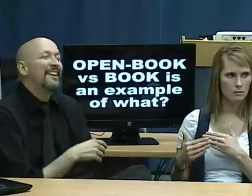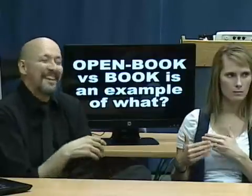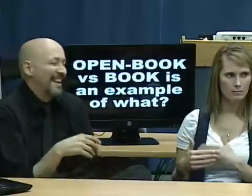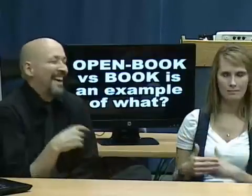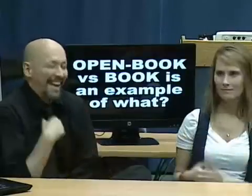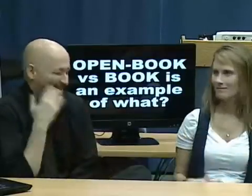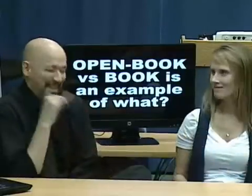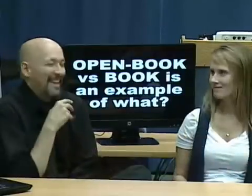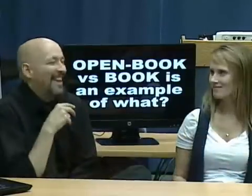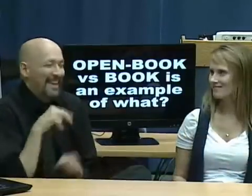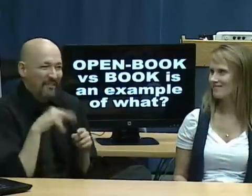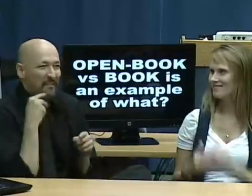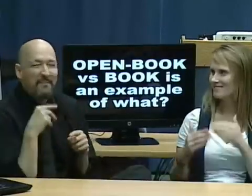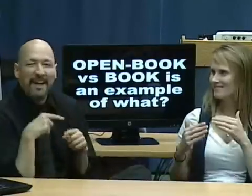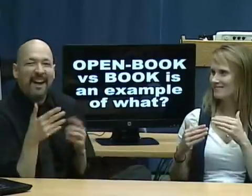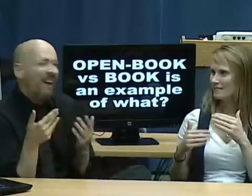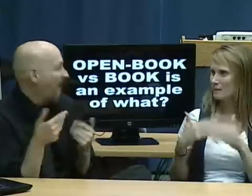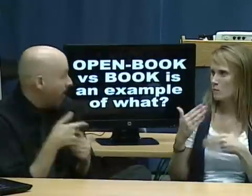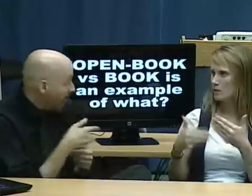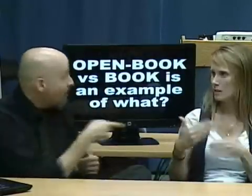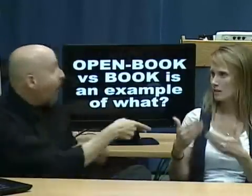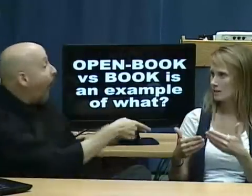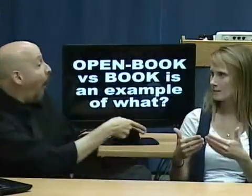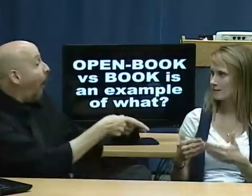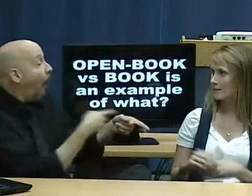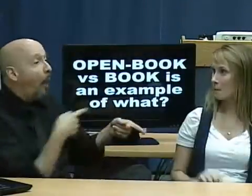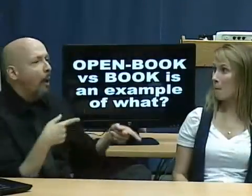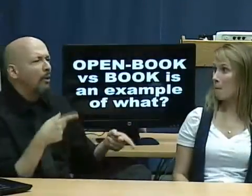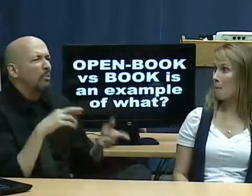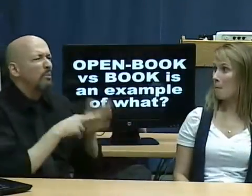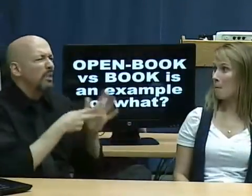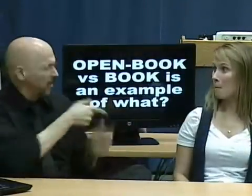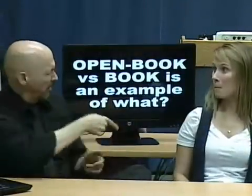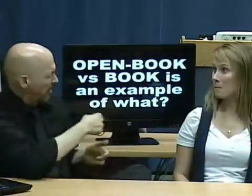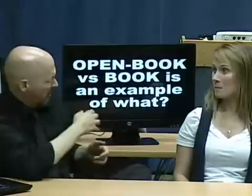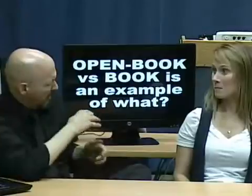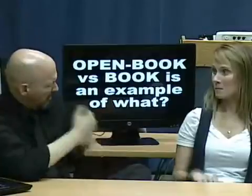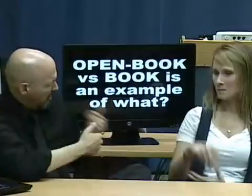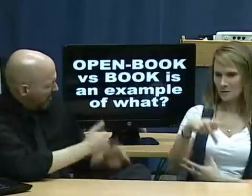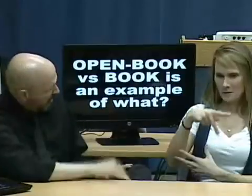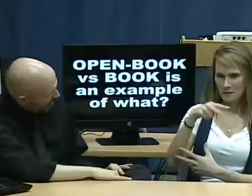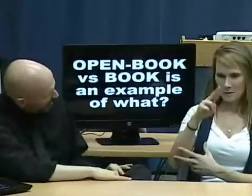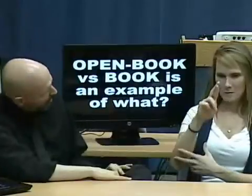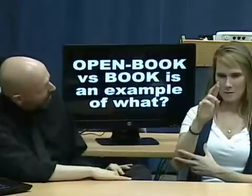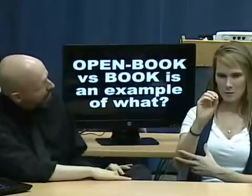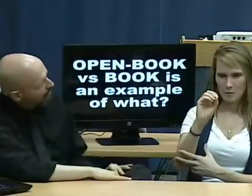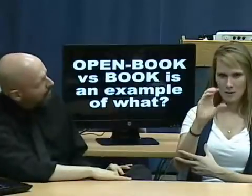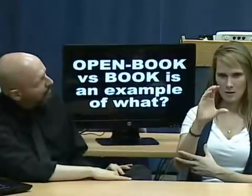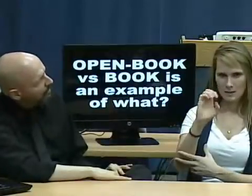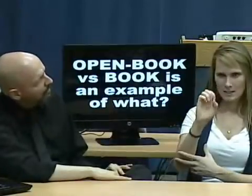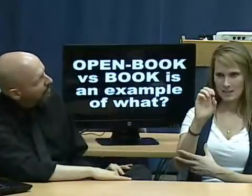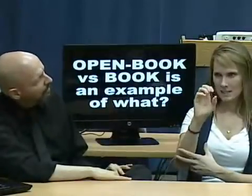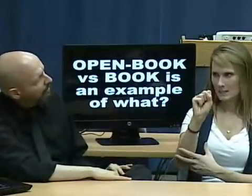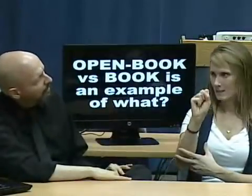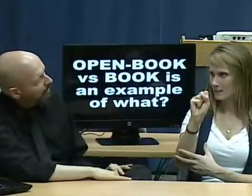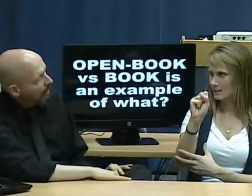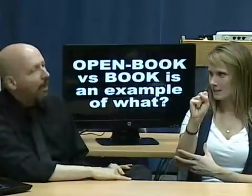I know that. A Noun-Verb Pair. Process? What does that mean? Fingerspell it. P-R-O-C-E-S-S